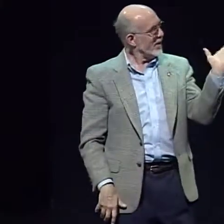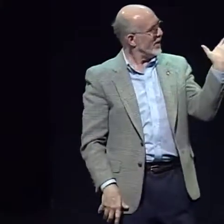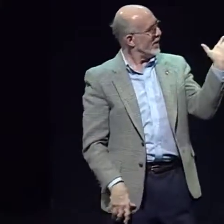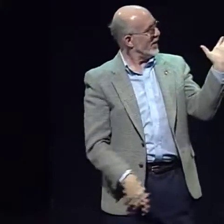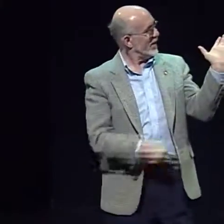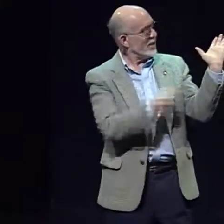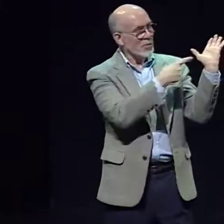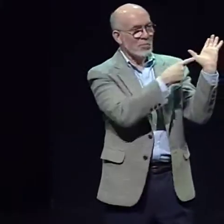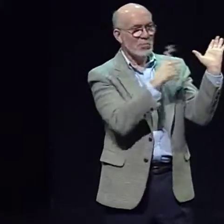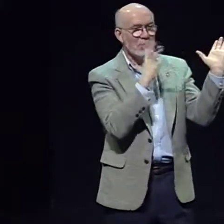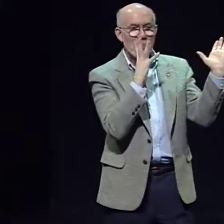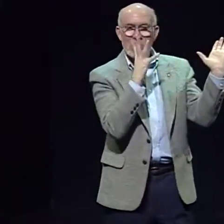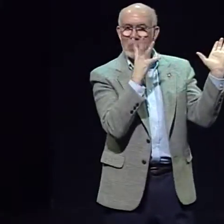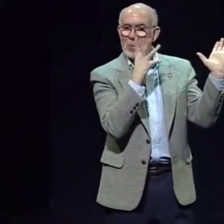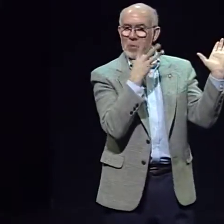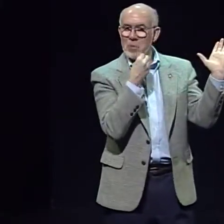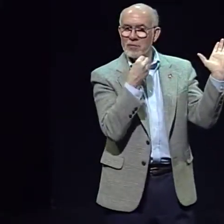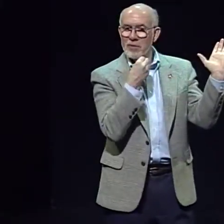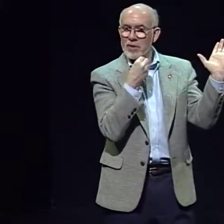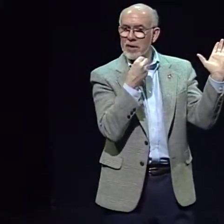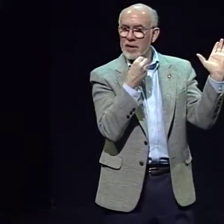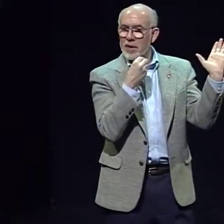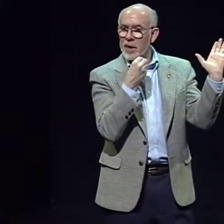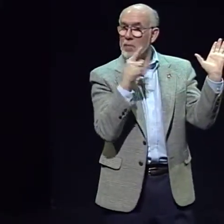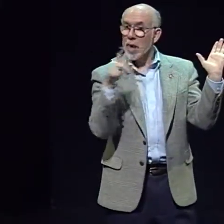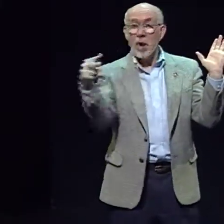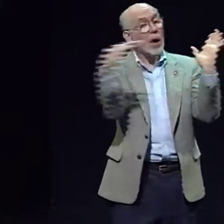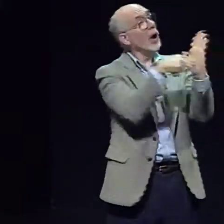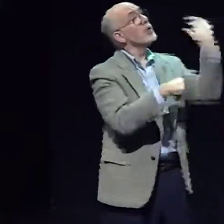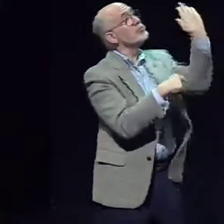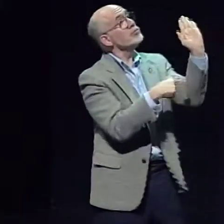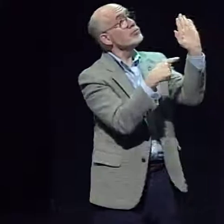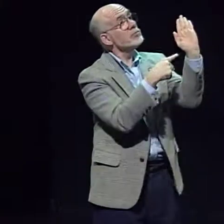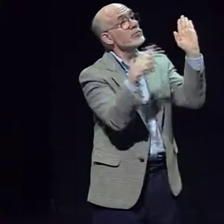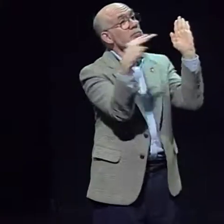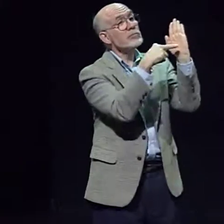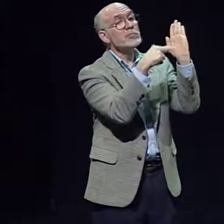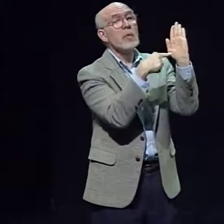AND INTERMINGLE WITHIN THE FIELD OF ART AND COME UP WITH A BEAUTIFUL PIECE,